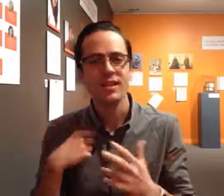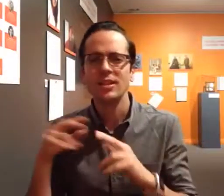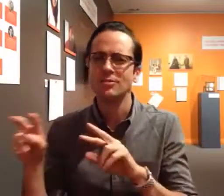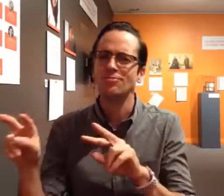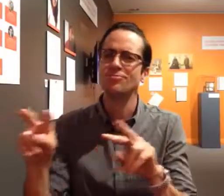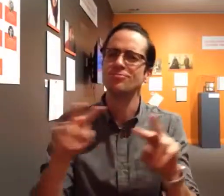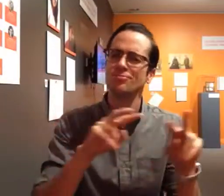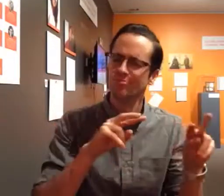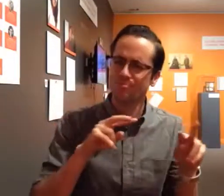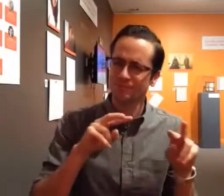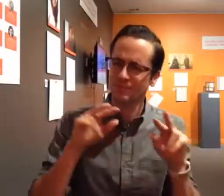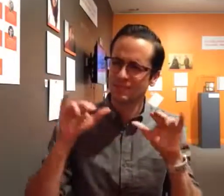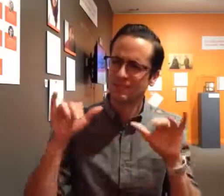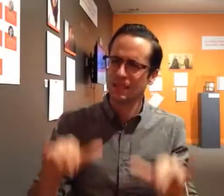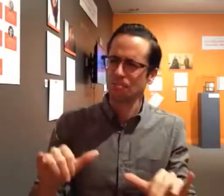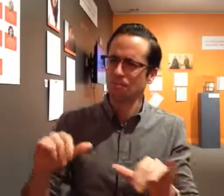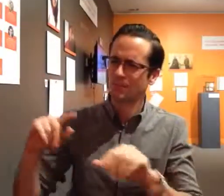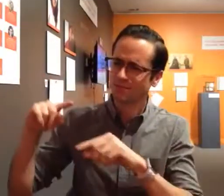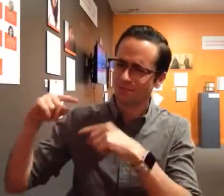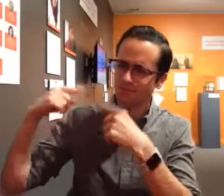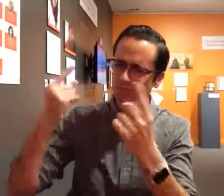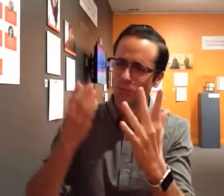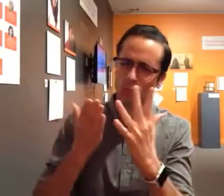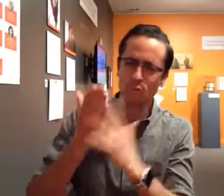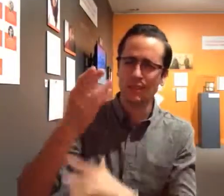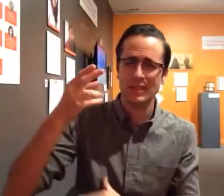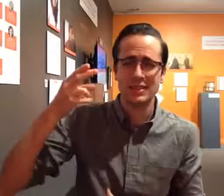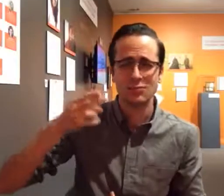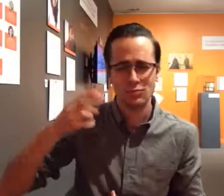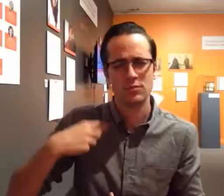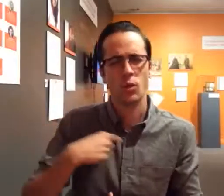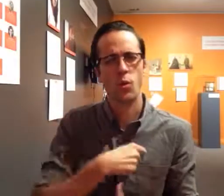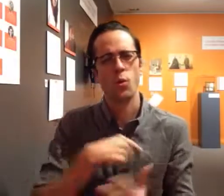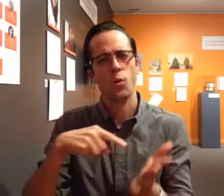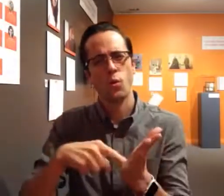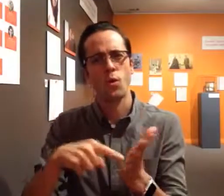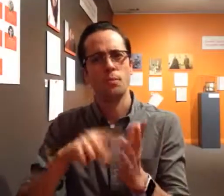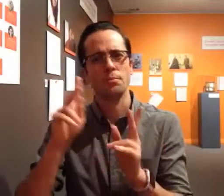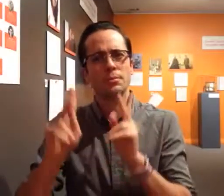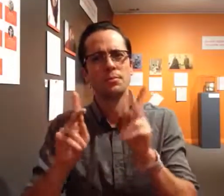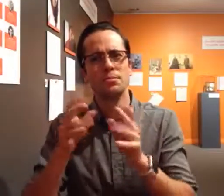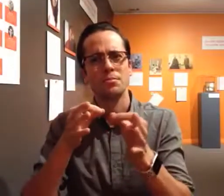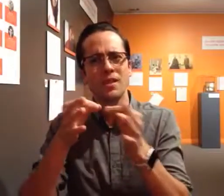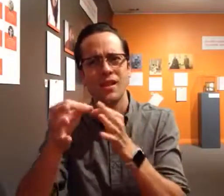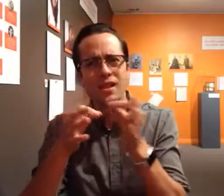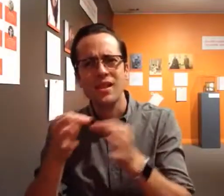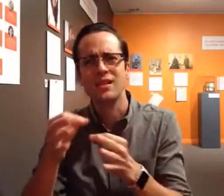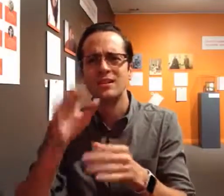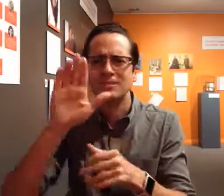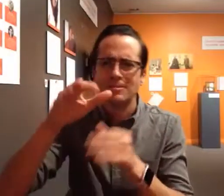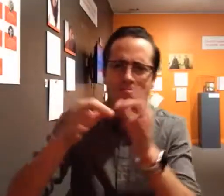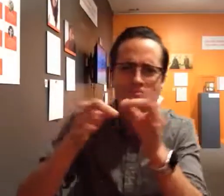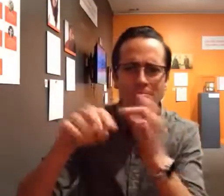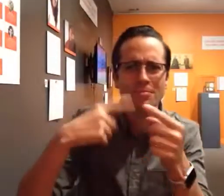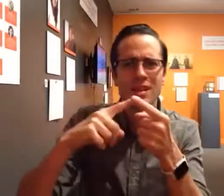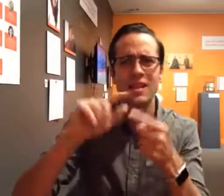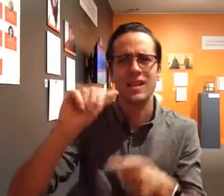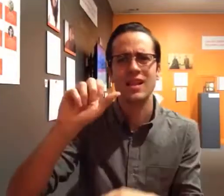Throughout history, one thing remains true. We have constantly owed people an explanation about